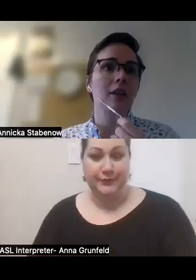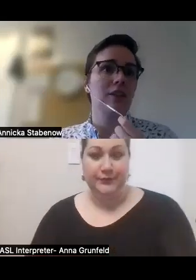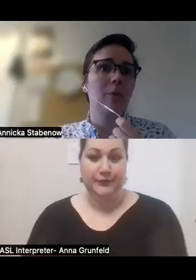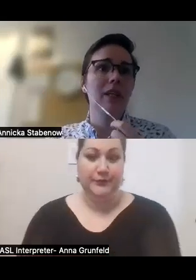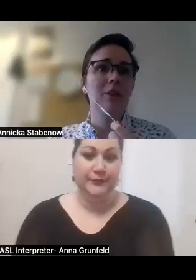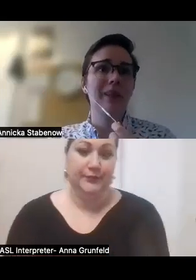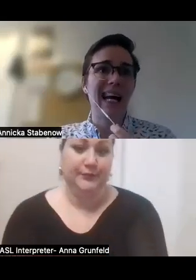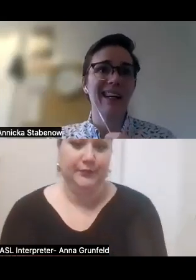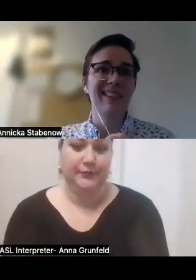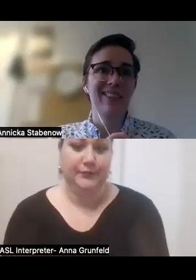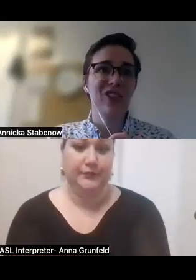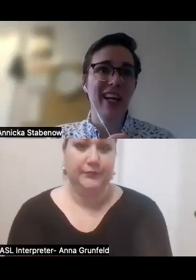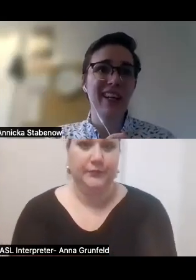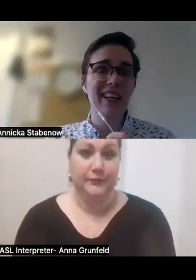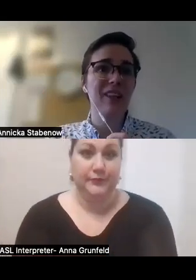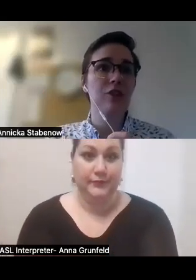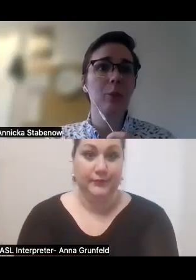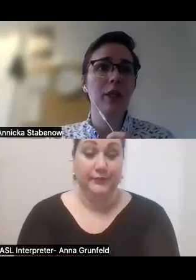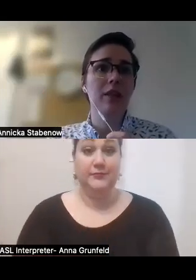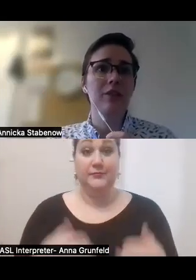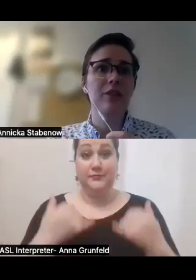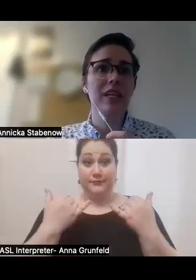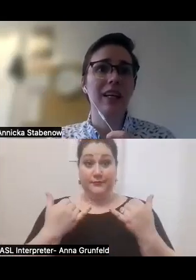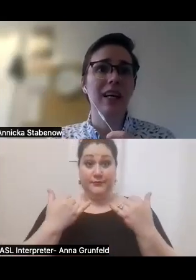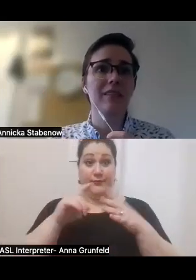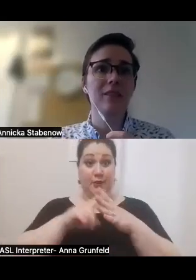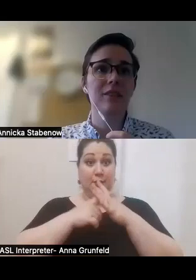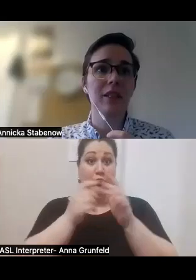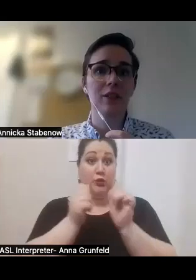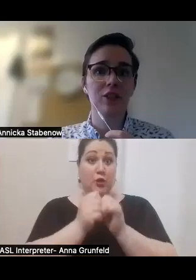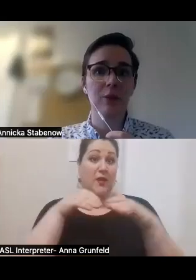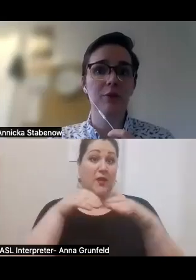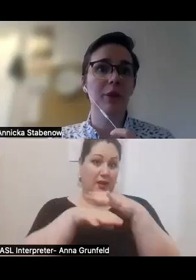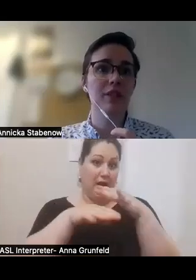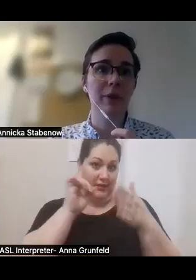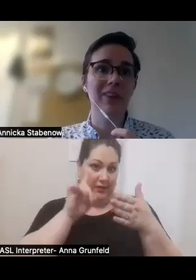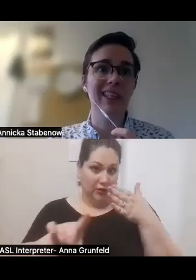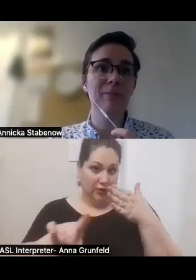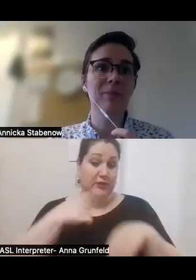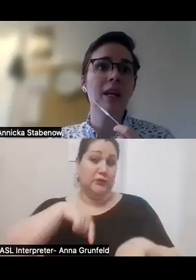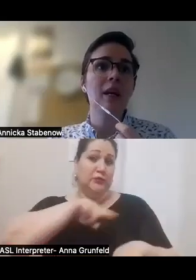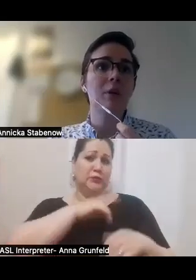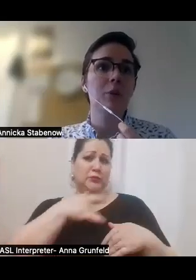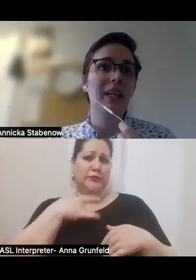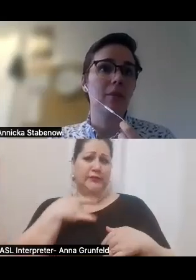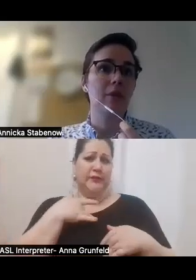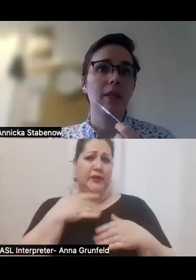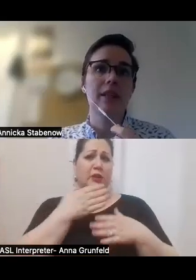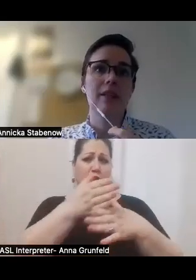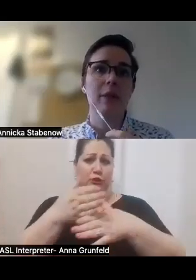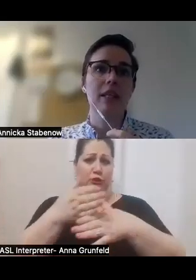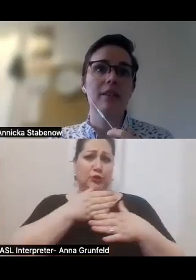So I'm going to do an access check. So we understand access to be a shared responsibility between everyone in this space.